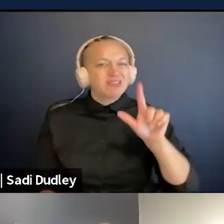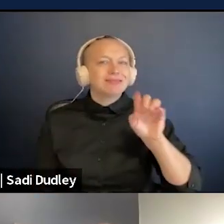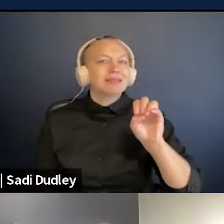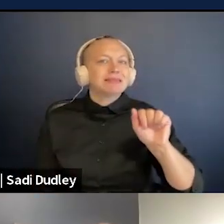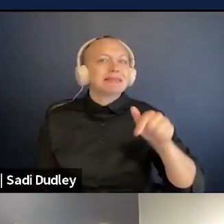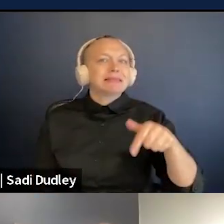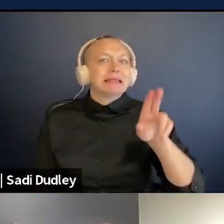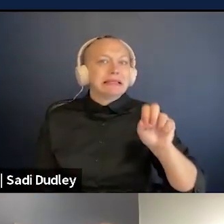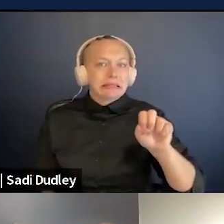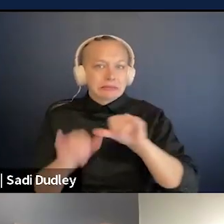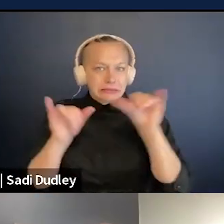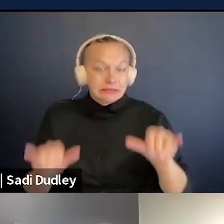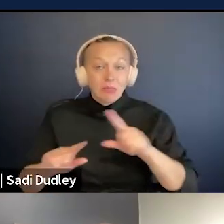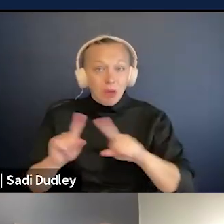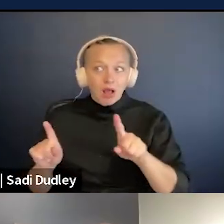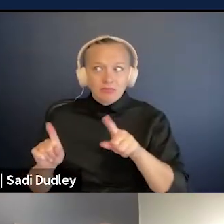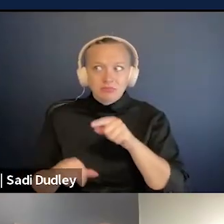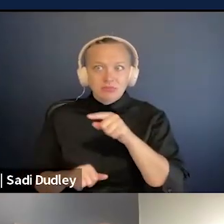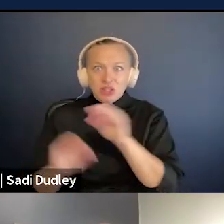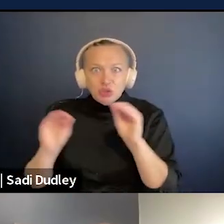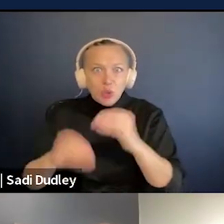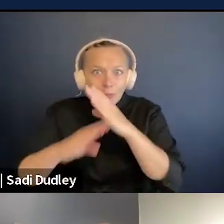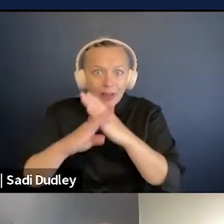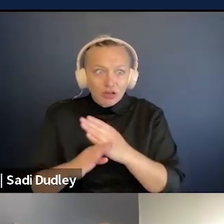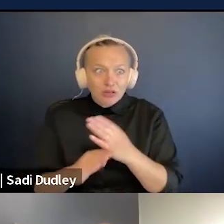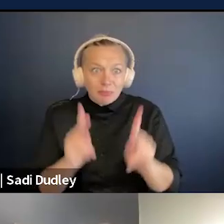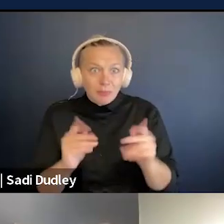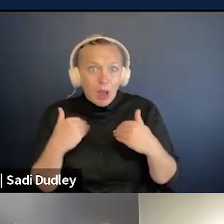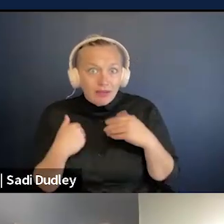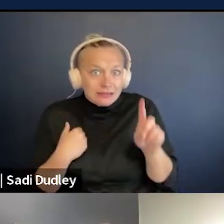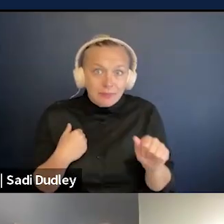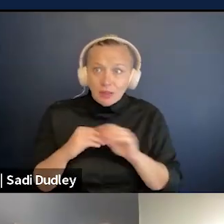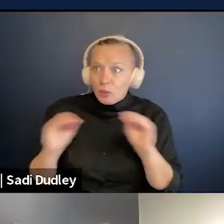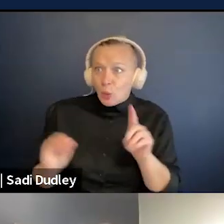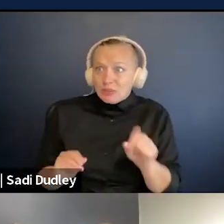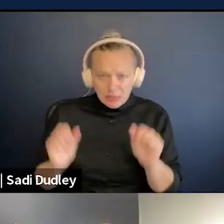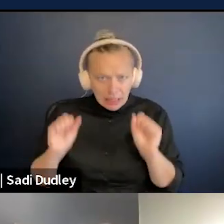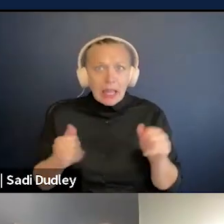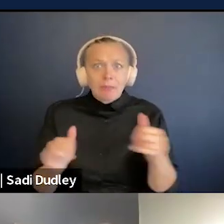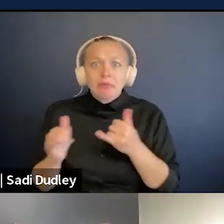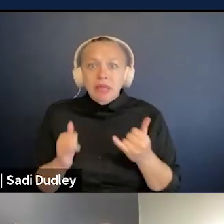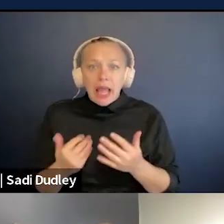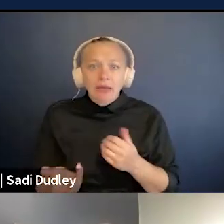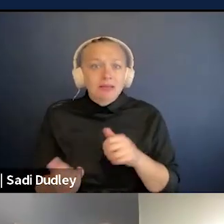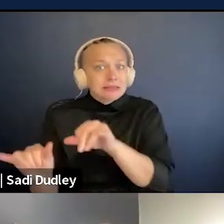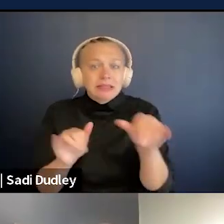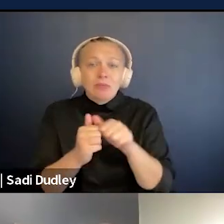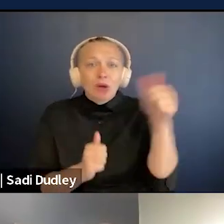They don't even… that doesn't even come up, but I think, uh… We kind of learn… kind of learned something from other countries.